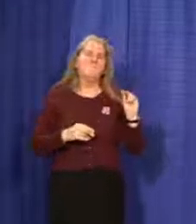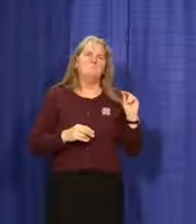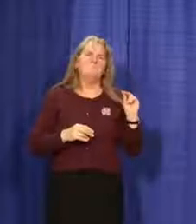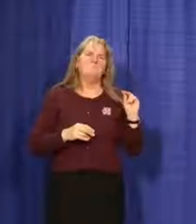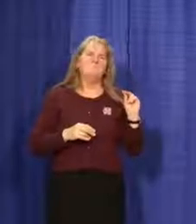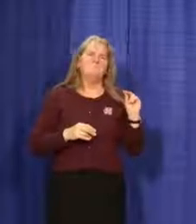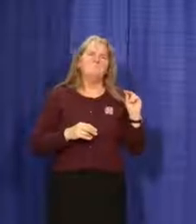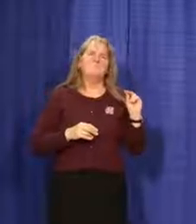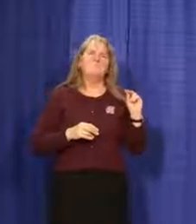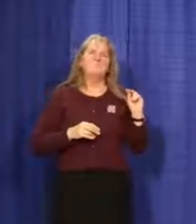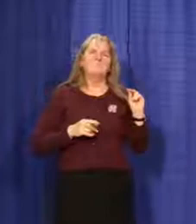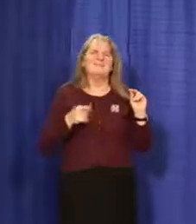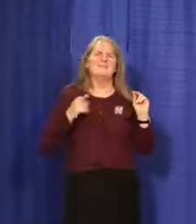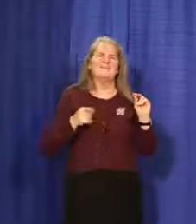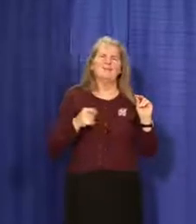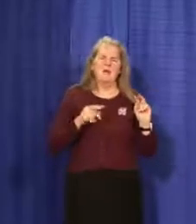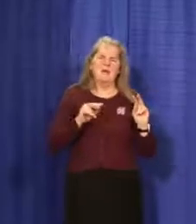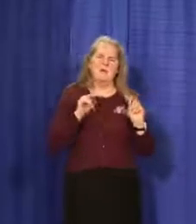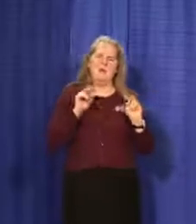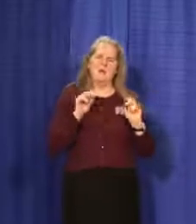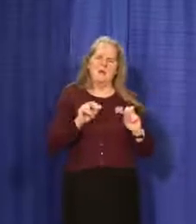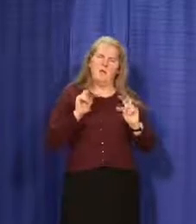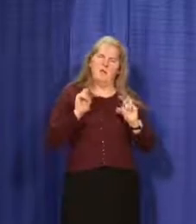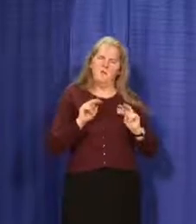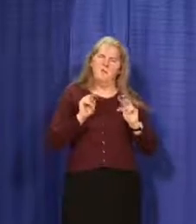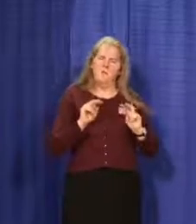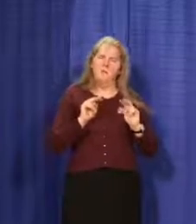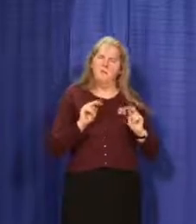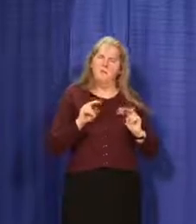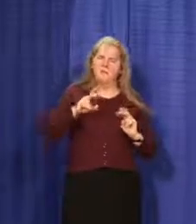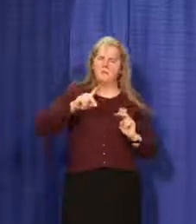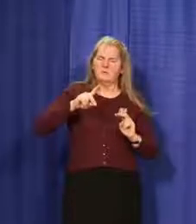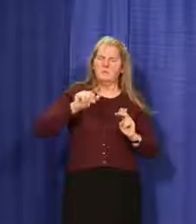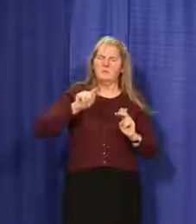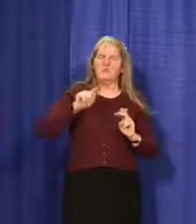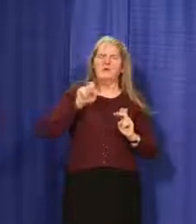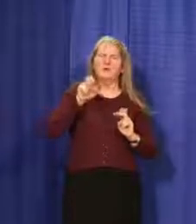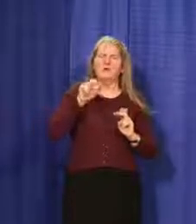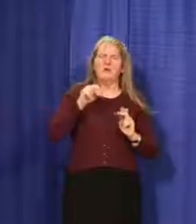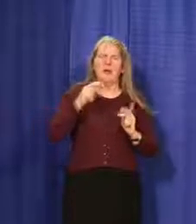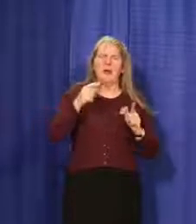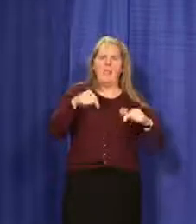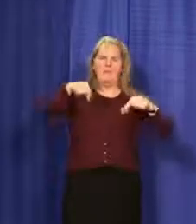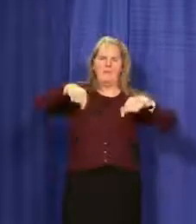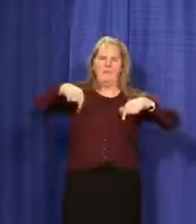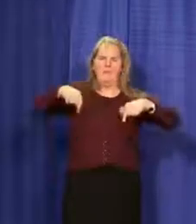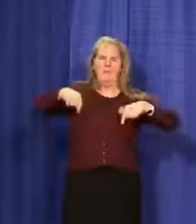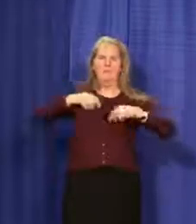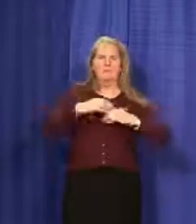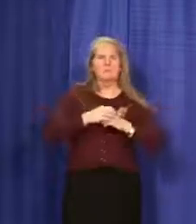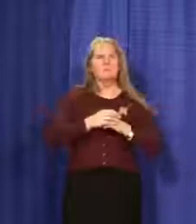number as long as they pattern remains the same in terms of what we see locally.